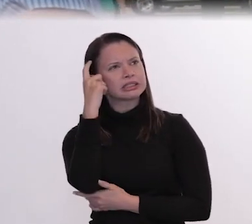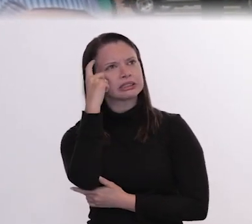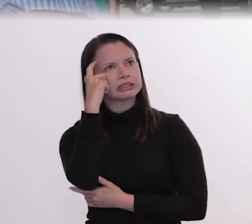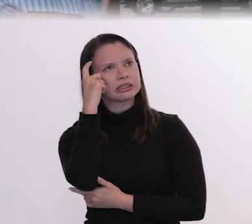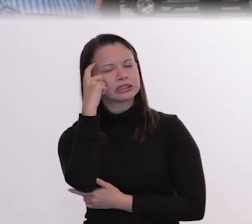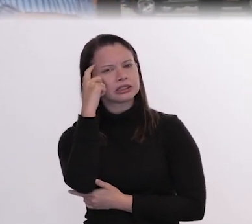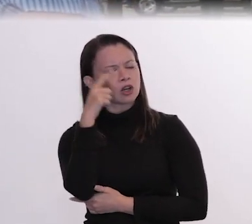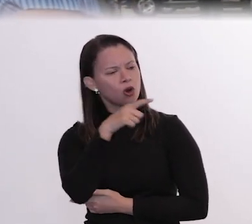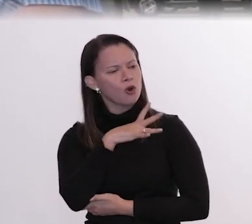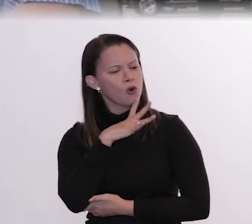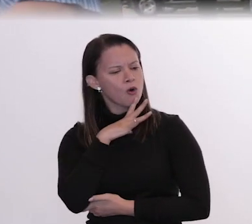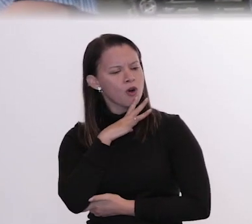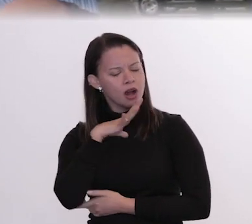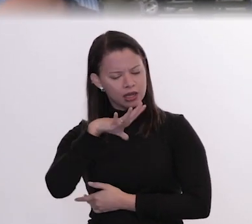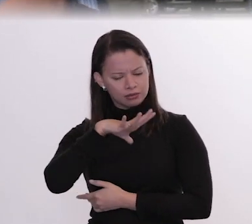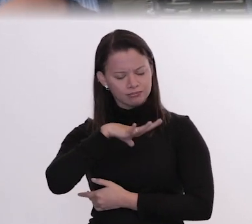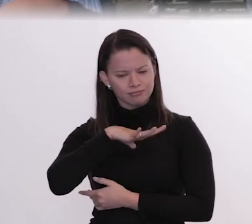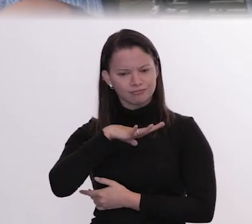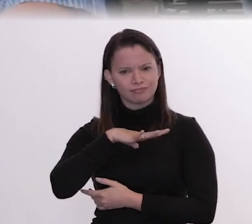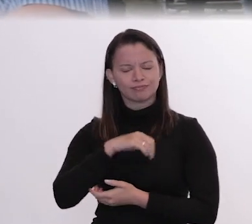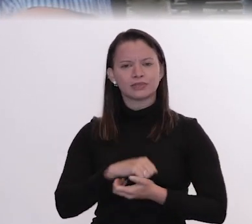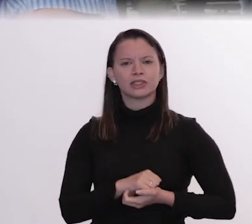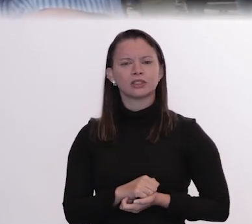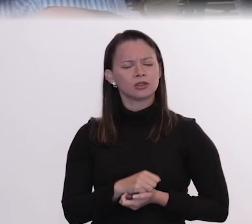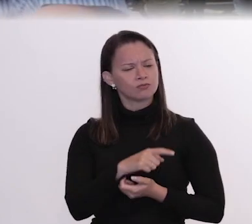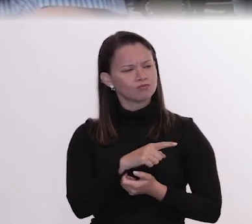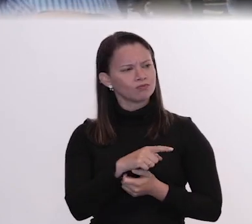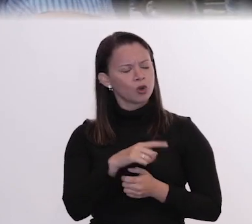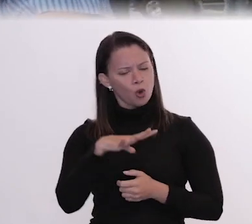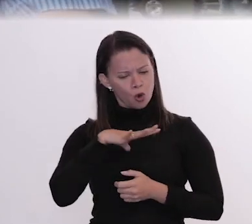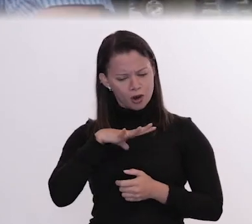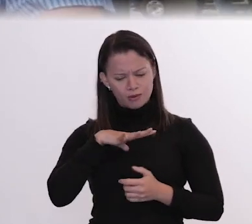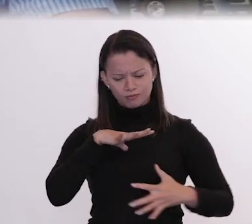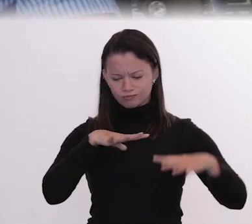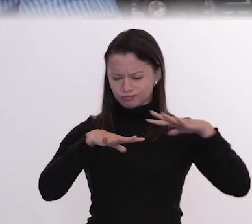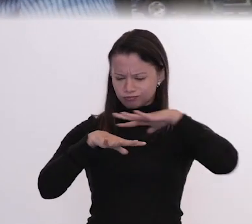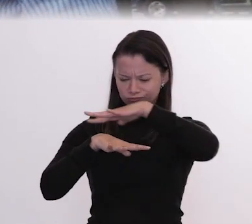from its streets, from the places you go to.